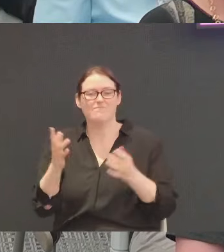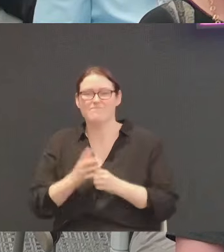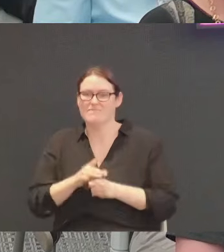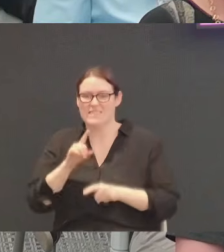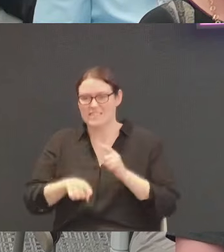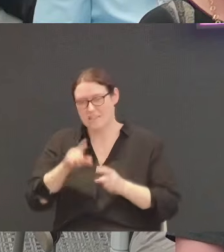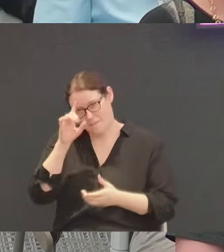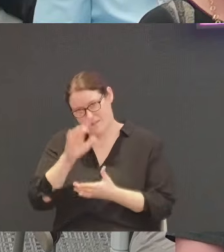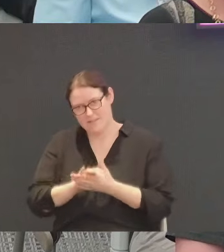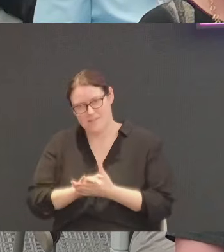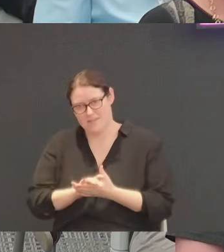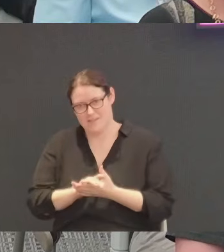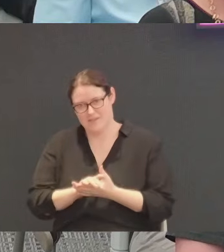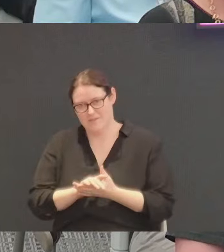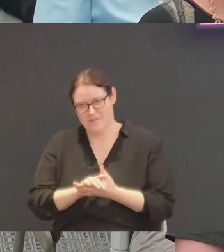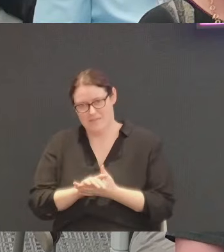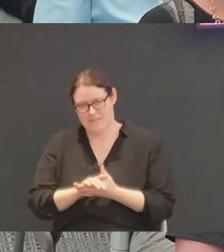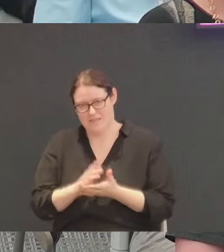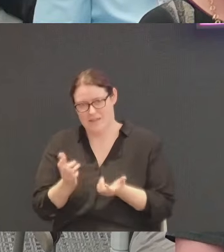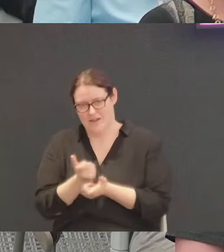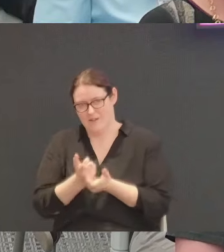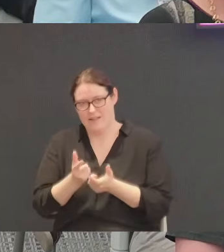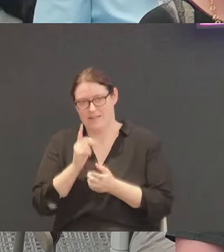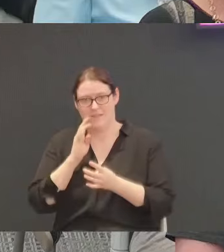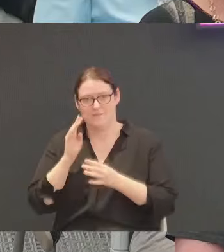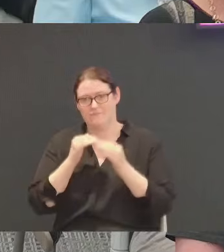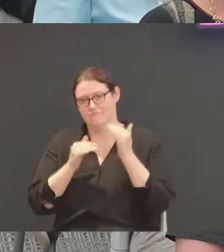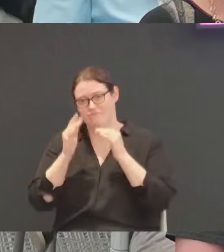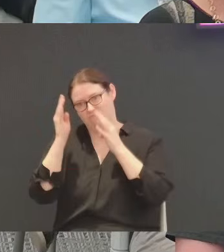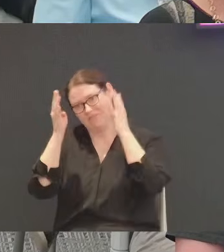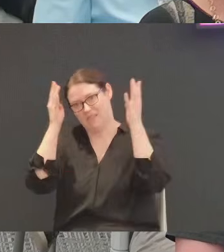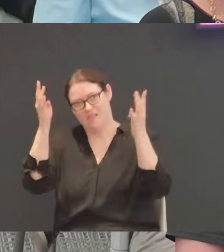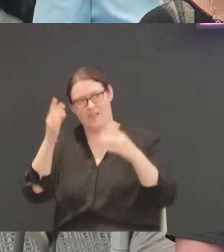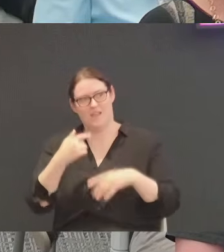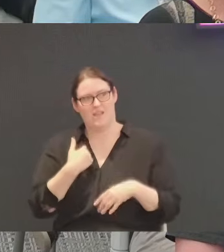what they've with the kind of stuff they've created. I have a a guardian. I'd light it